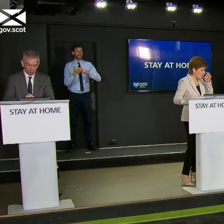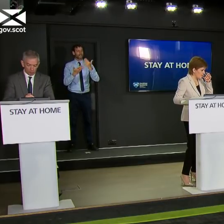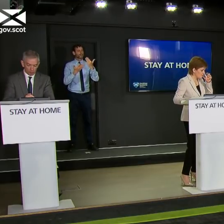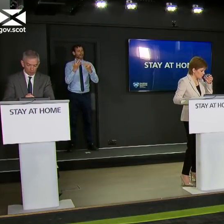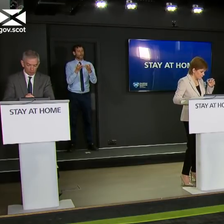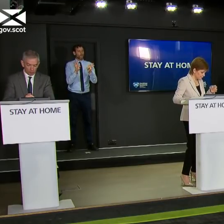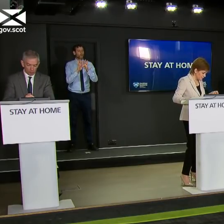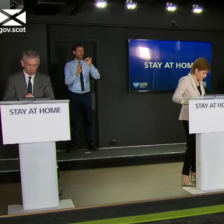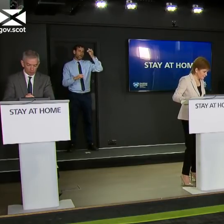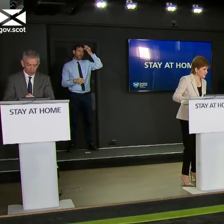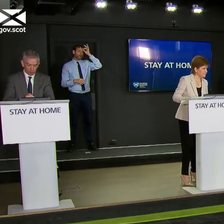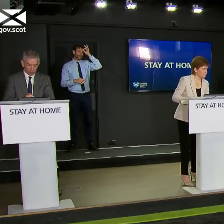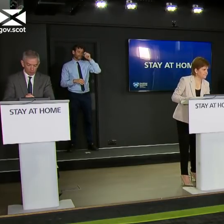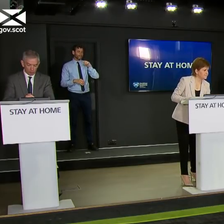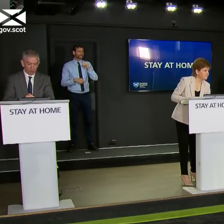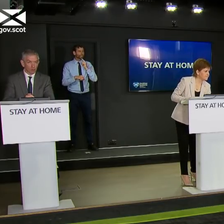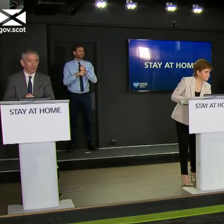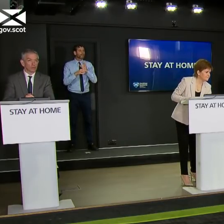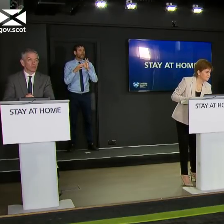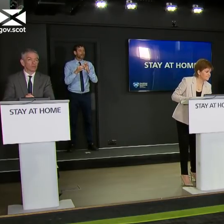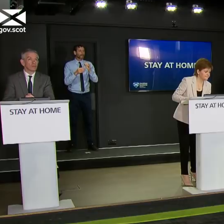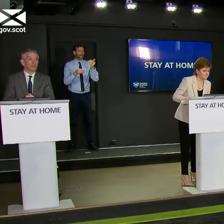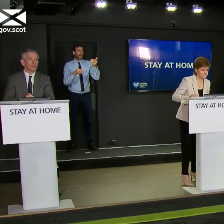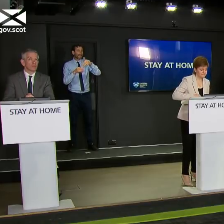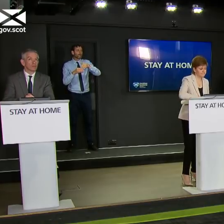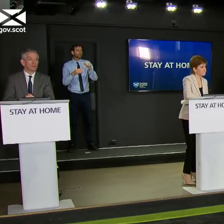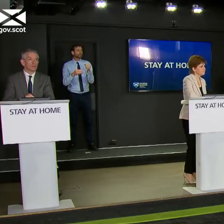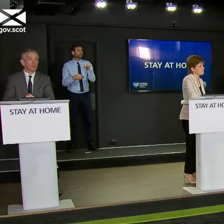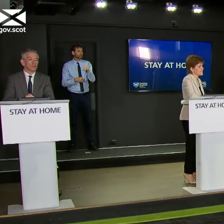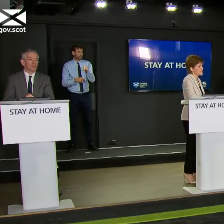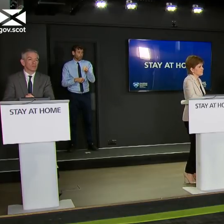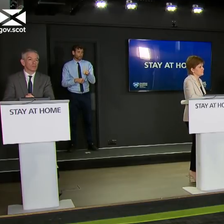from inclusion Scotland about the number of disabled people who have been pushed to the